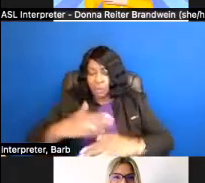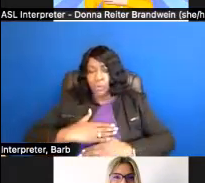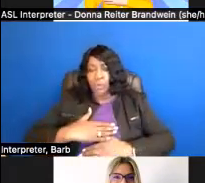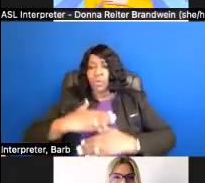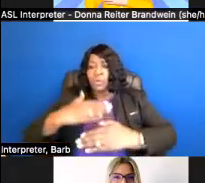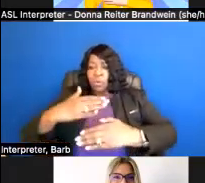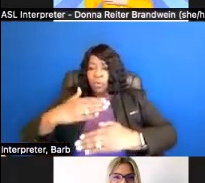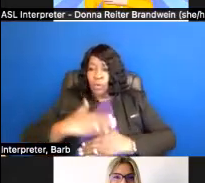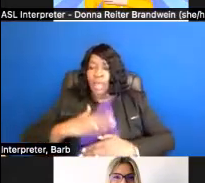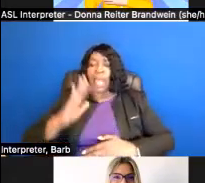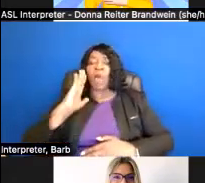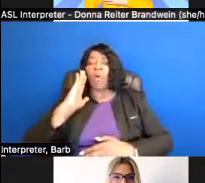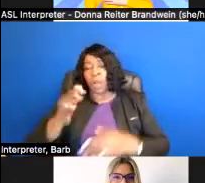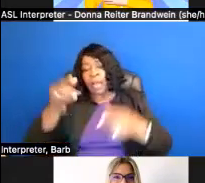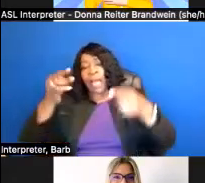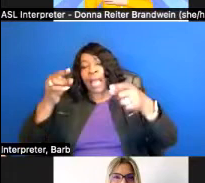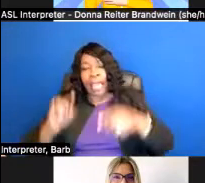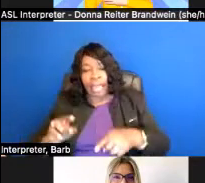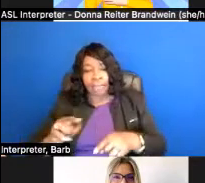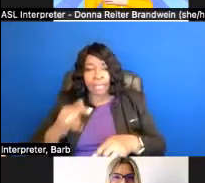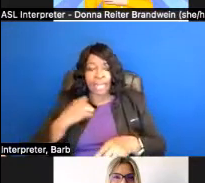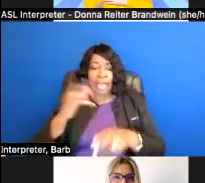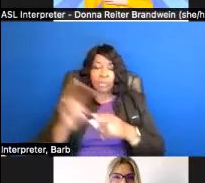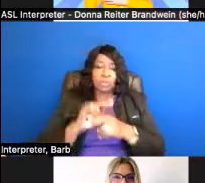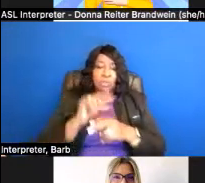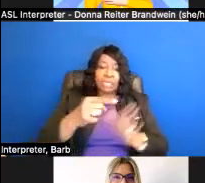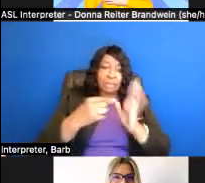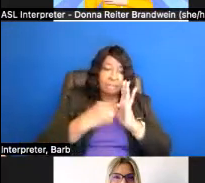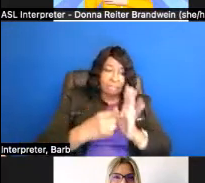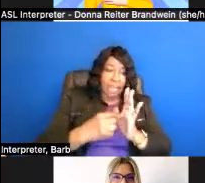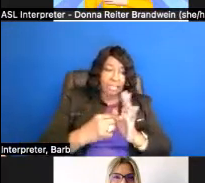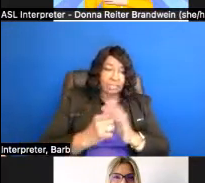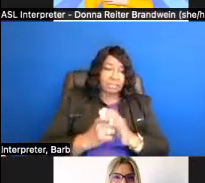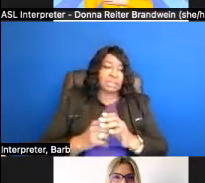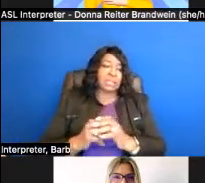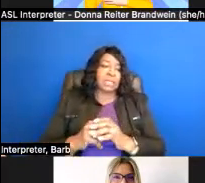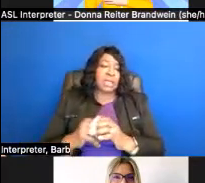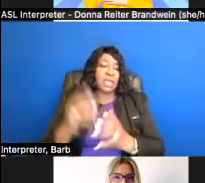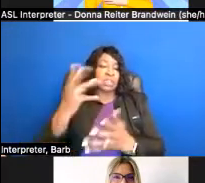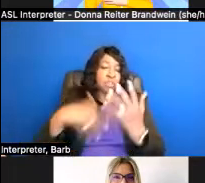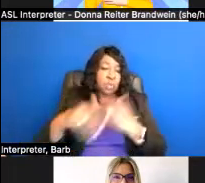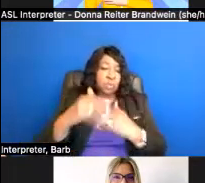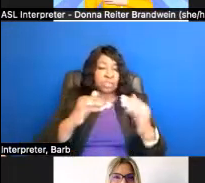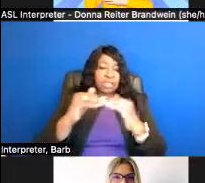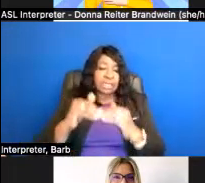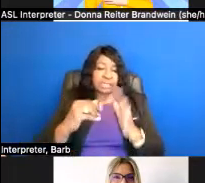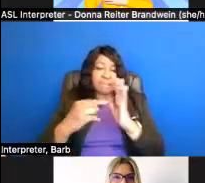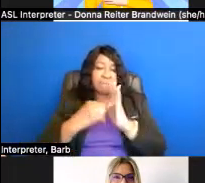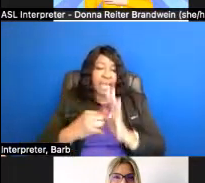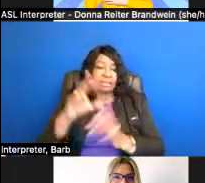So I use social justice model of disability, disability identity, disability culture and counterspaces.